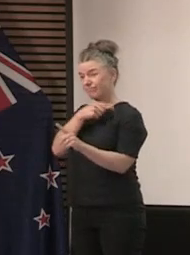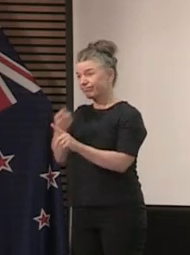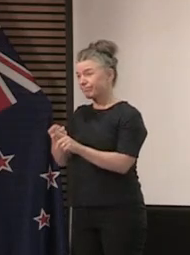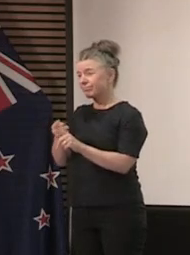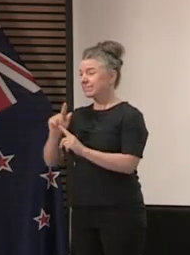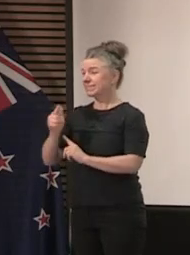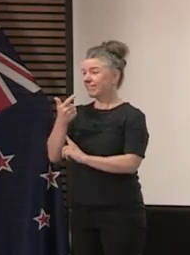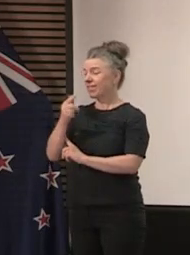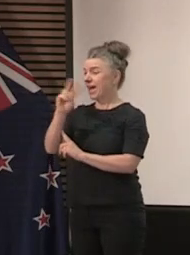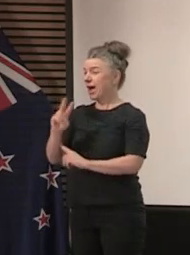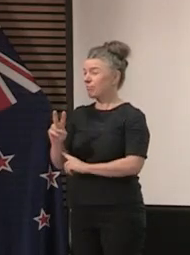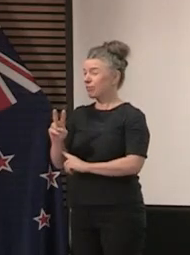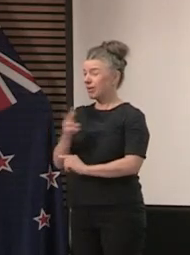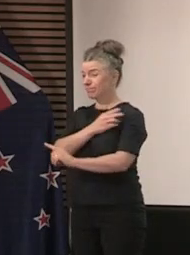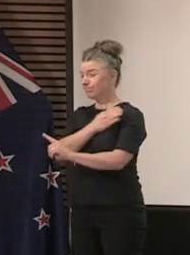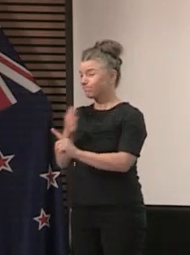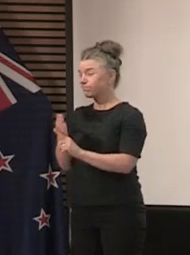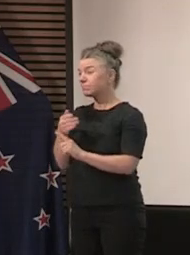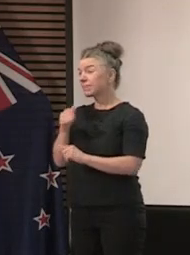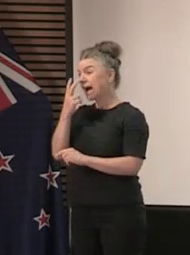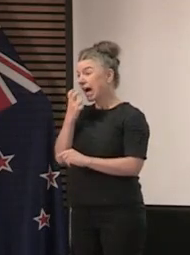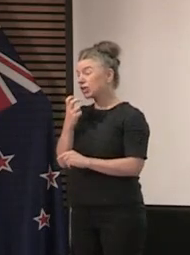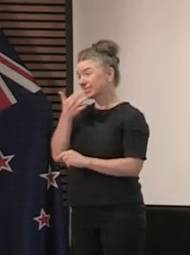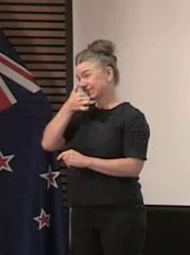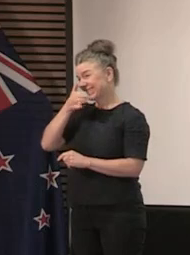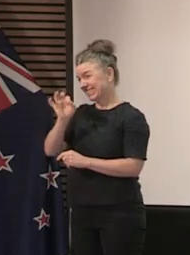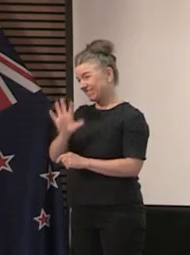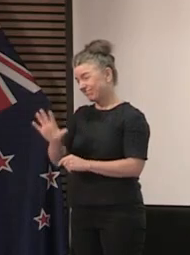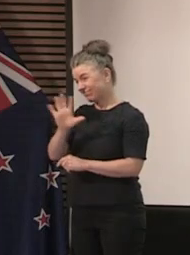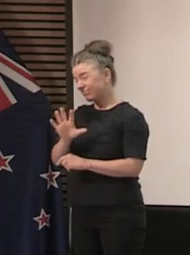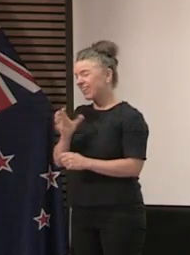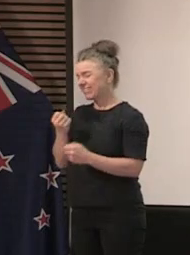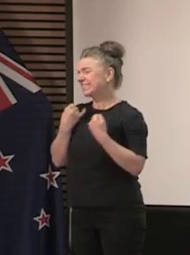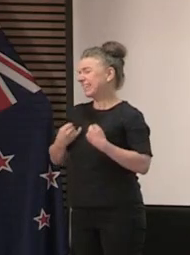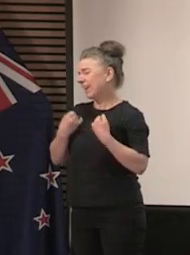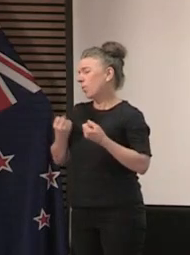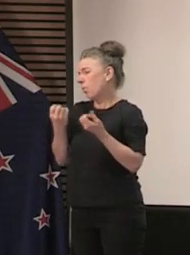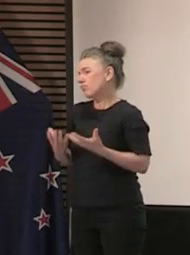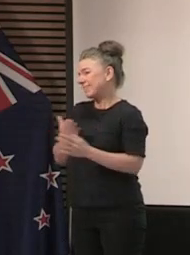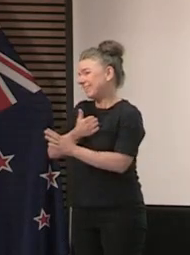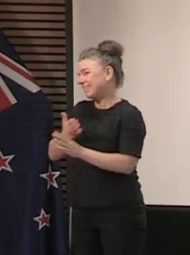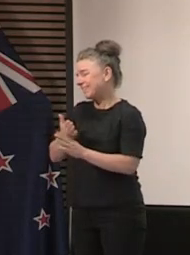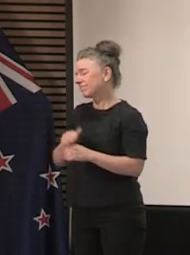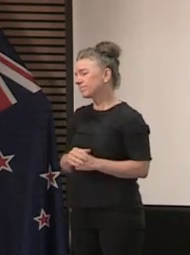in intensive care in Dunedin Hospital, with COVID-19 since